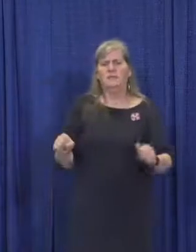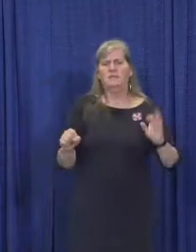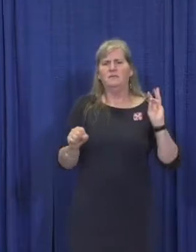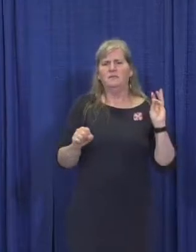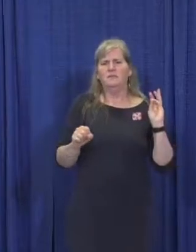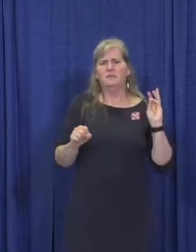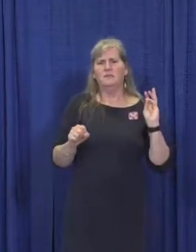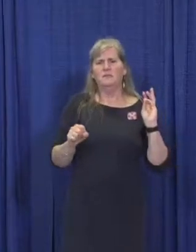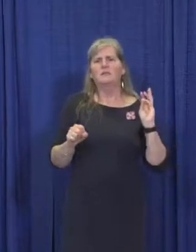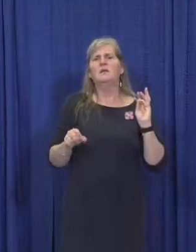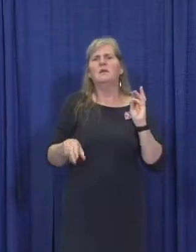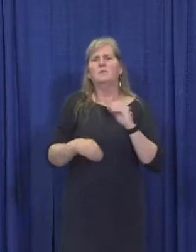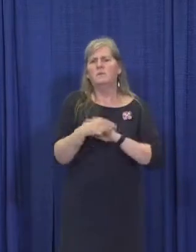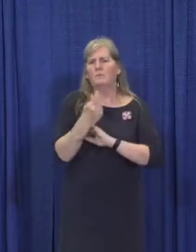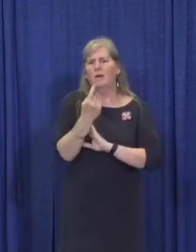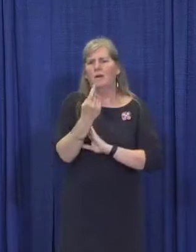safe sex is travel respectfully